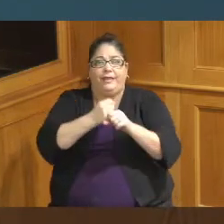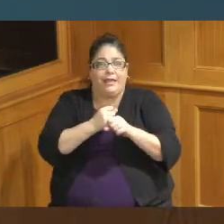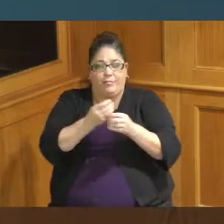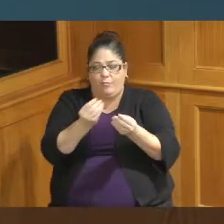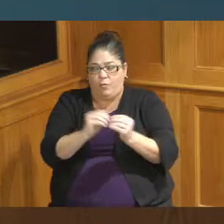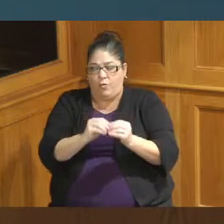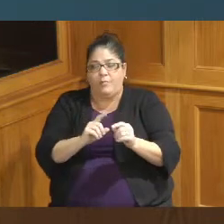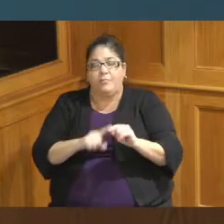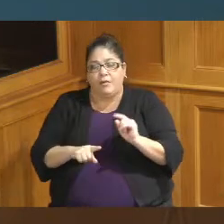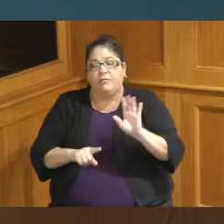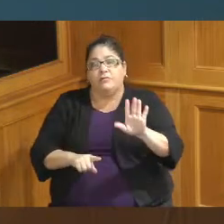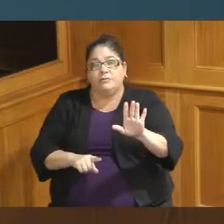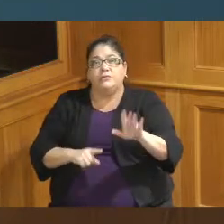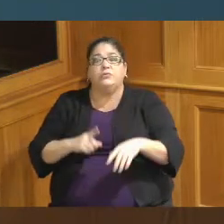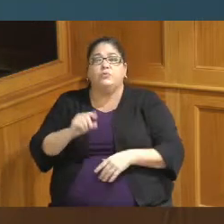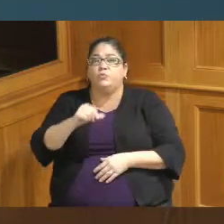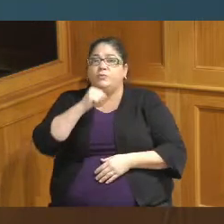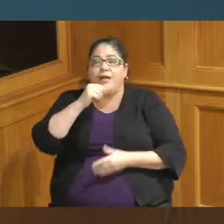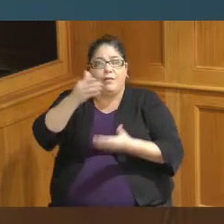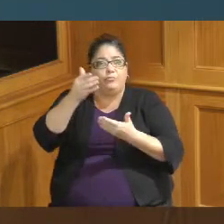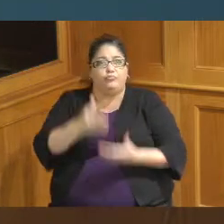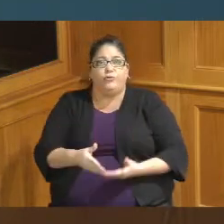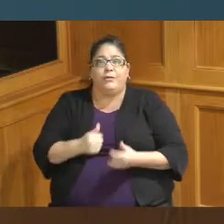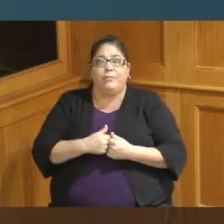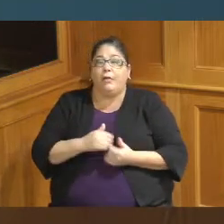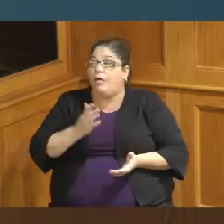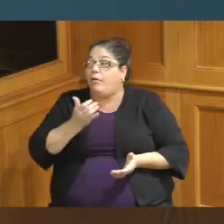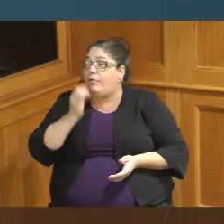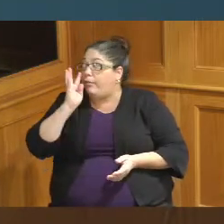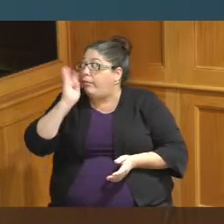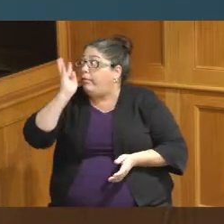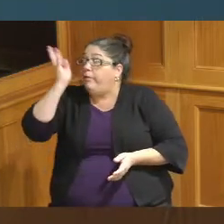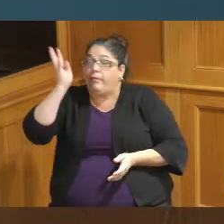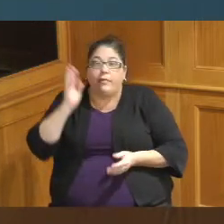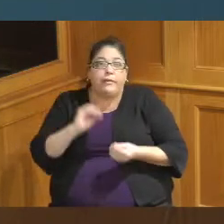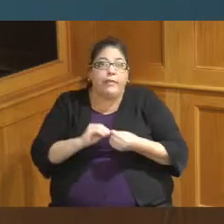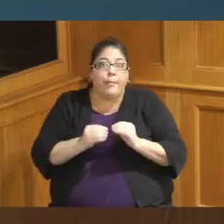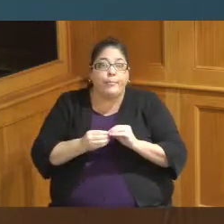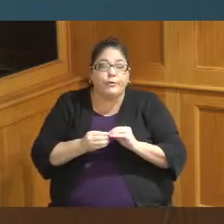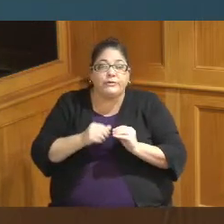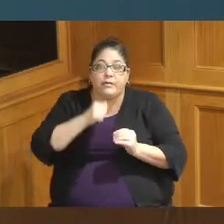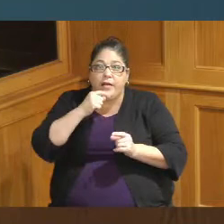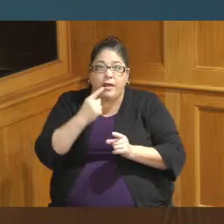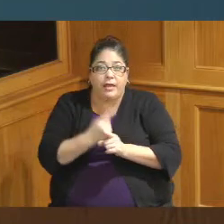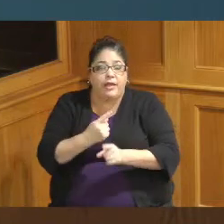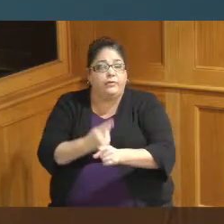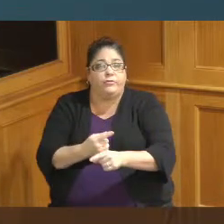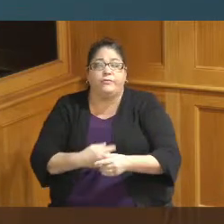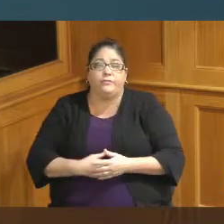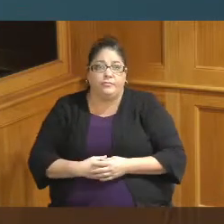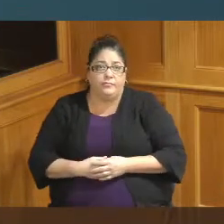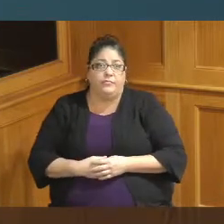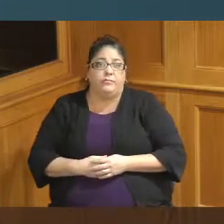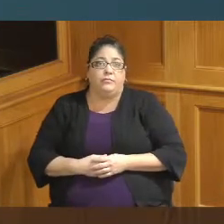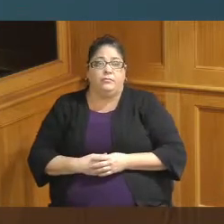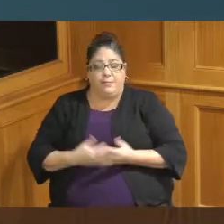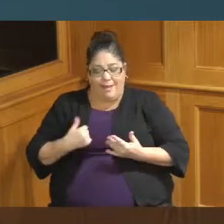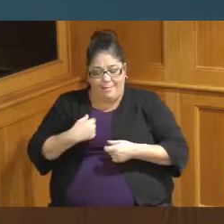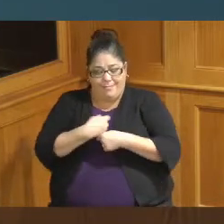you now do not bring me inaccurate numbers because as we're making decisions about the budget I must